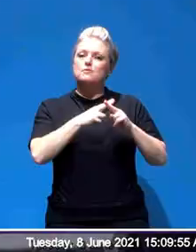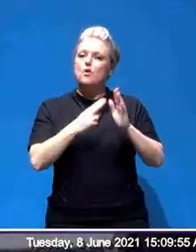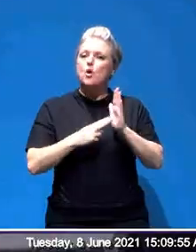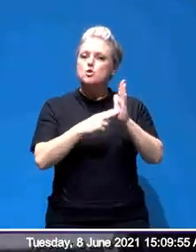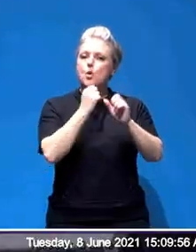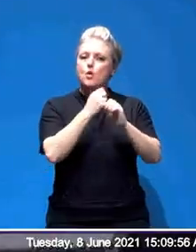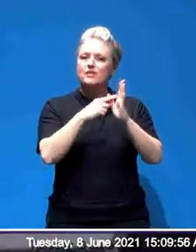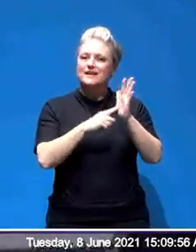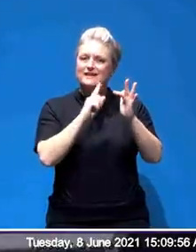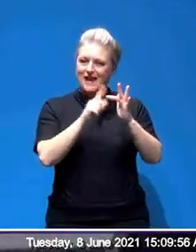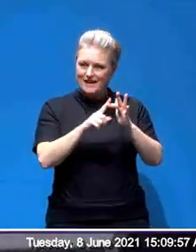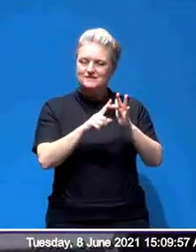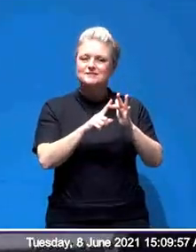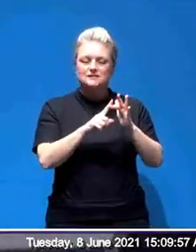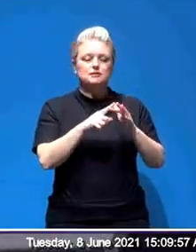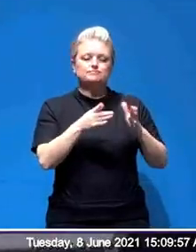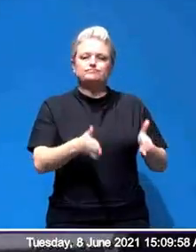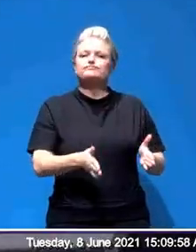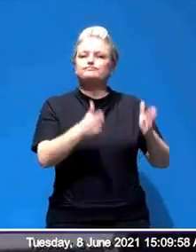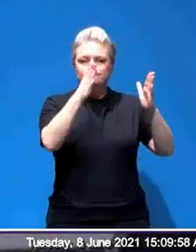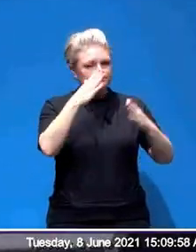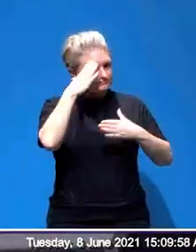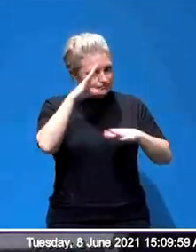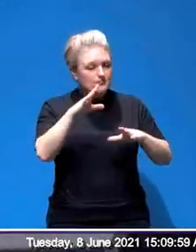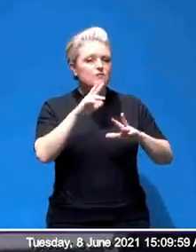Commonwealth aged care facility within the State.